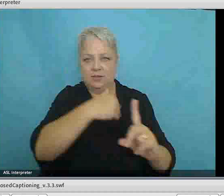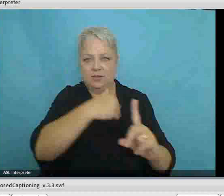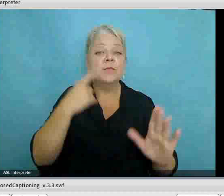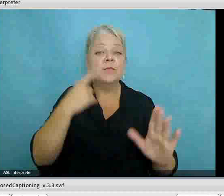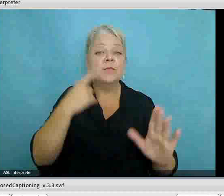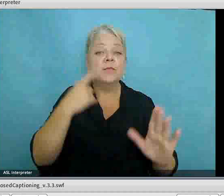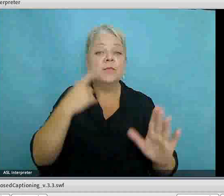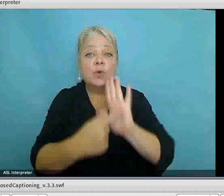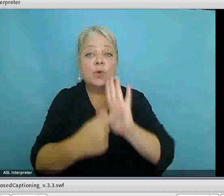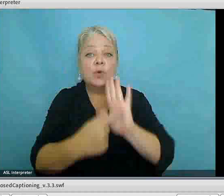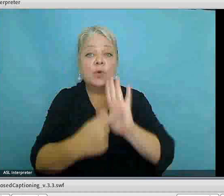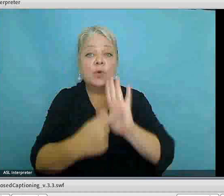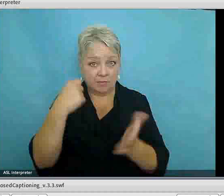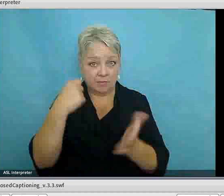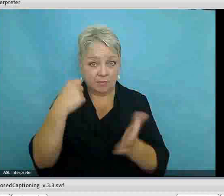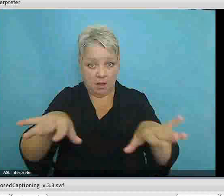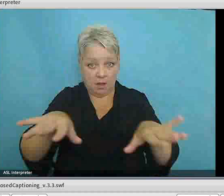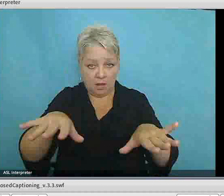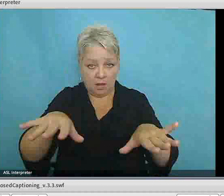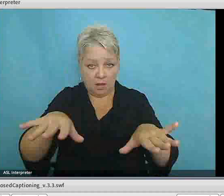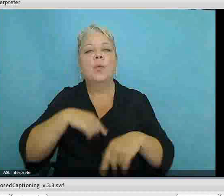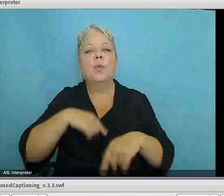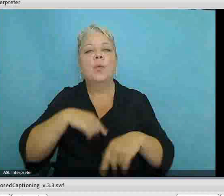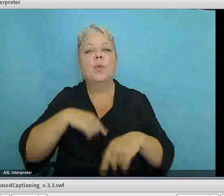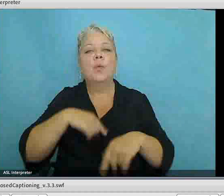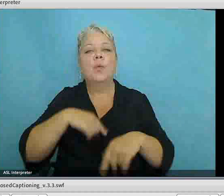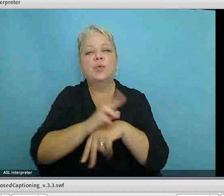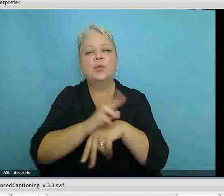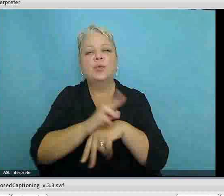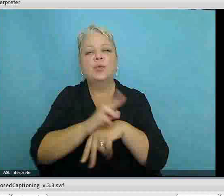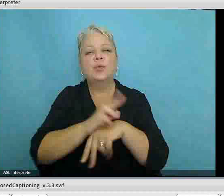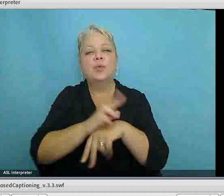had on record to also mail to the guardian.